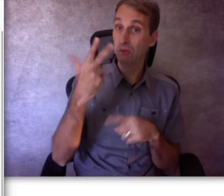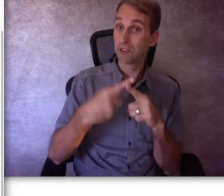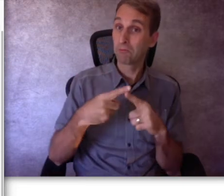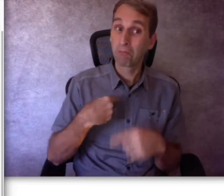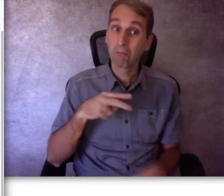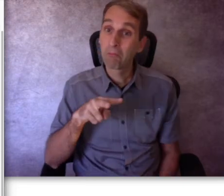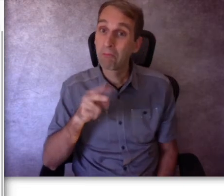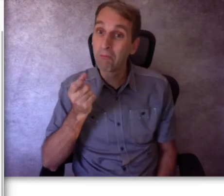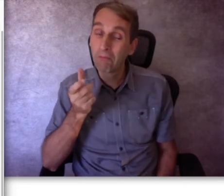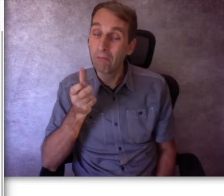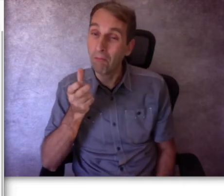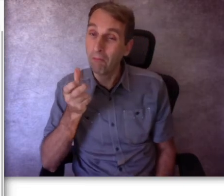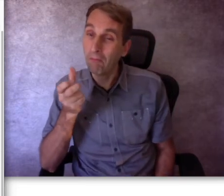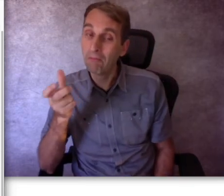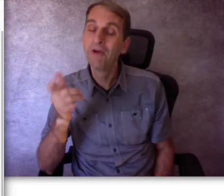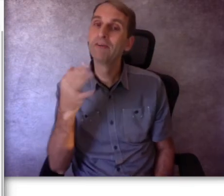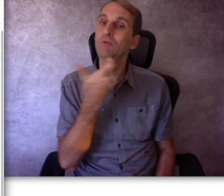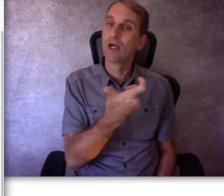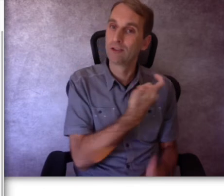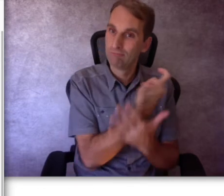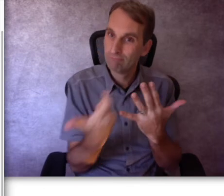Watching it at three times the speed is a bit fast,